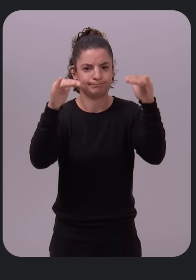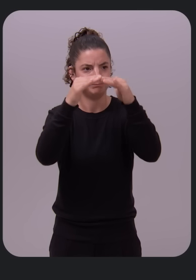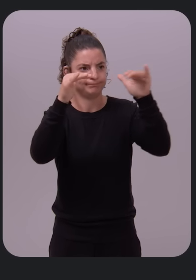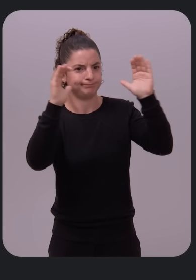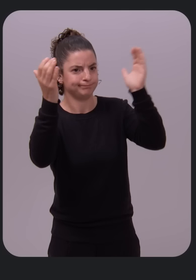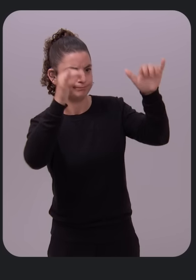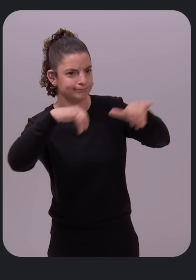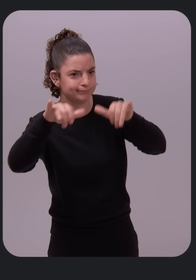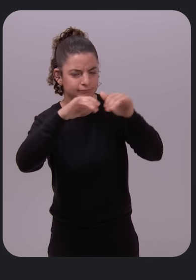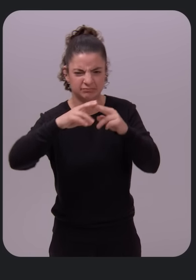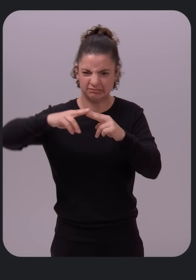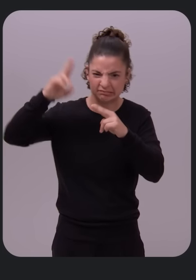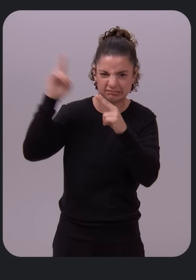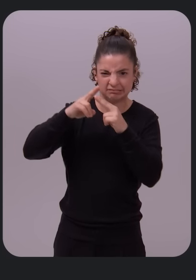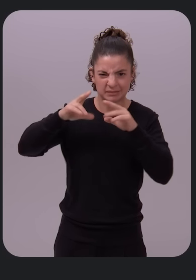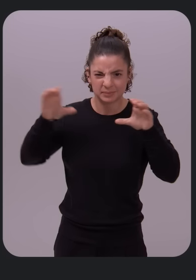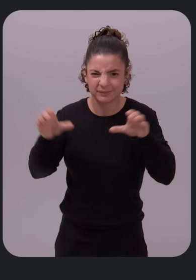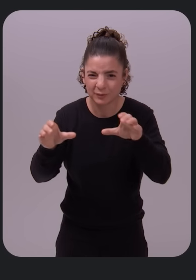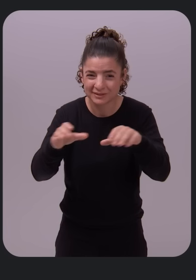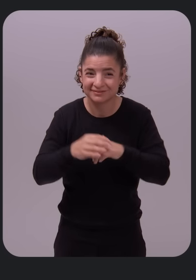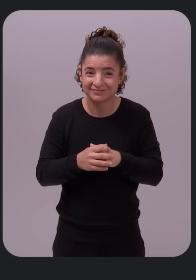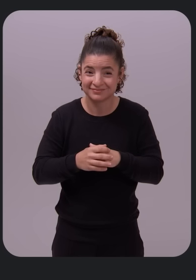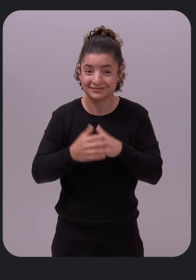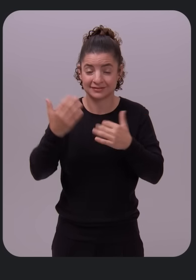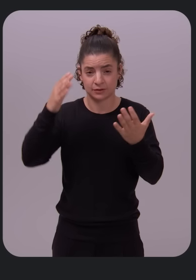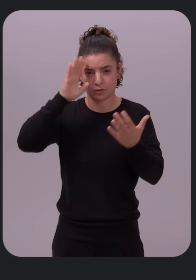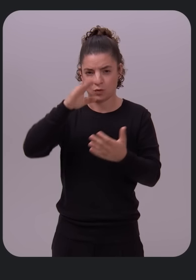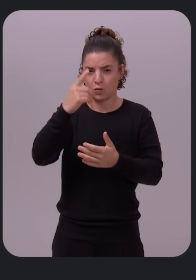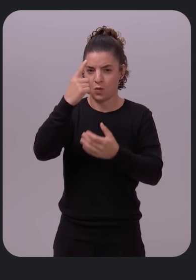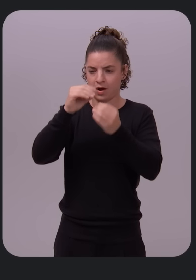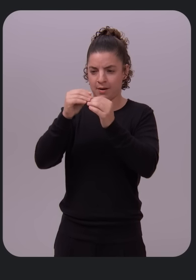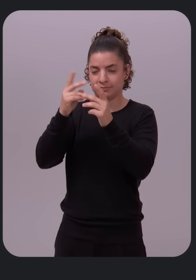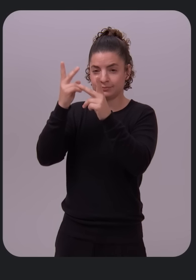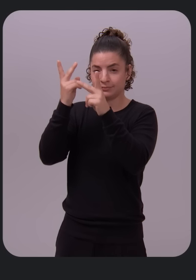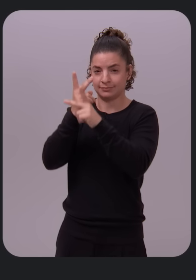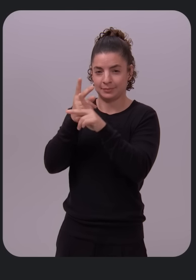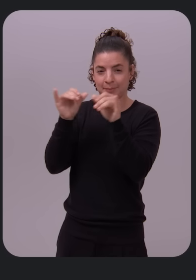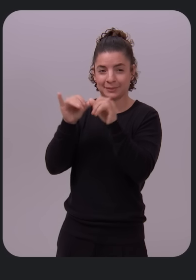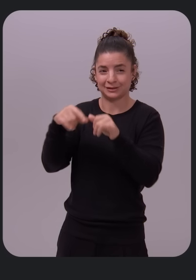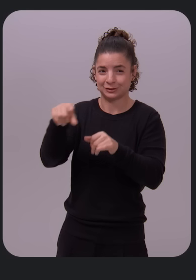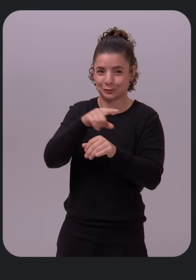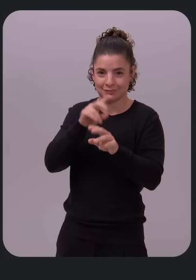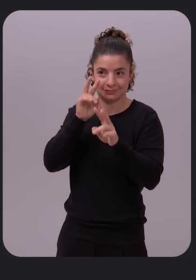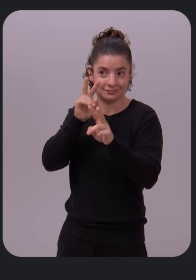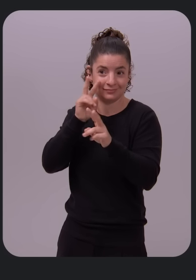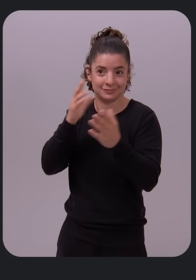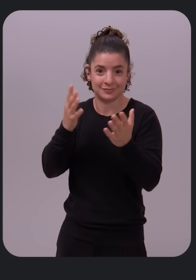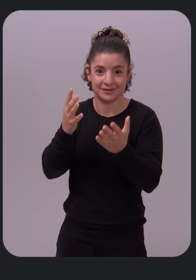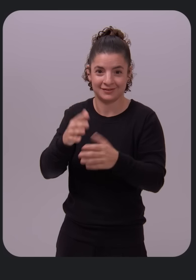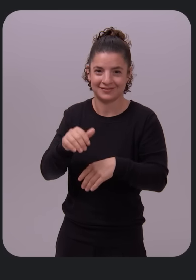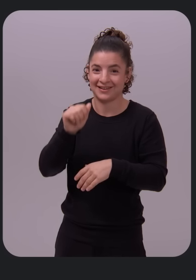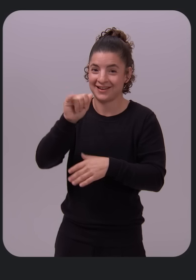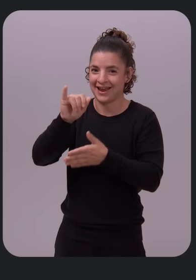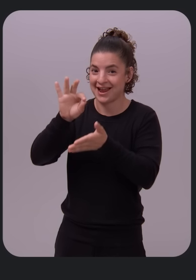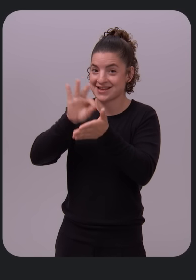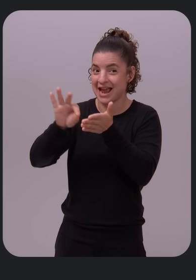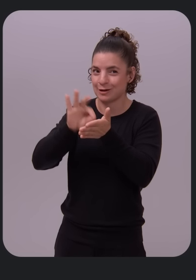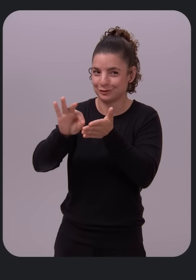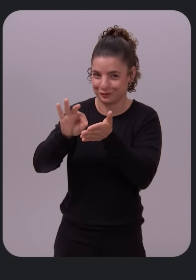and state of the art performance. But I know there's one metric you've all been waiting for, our AI counter.